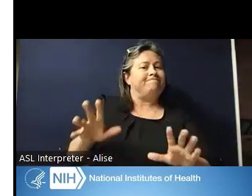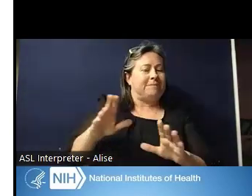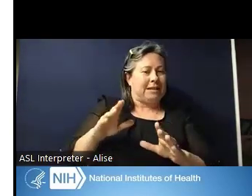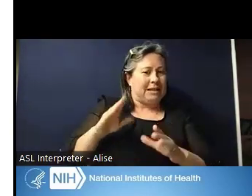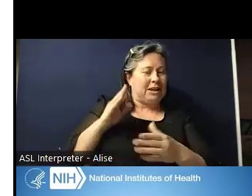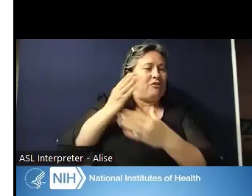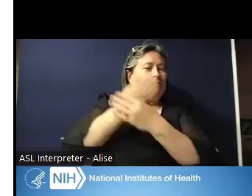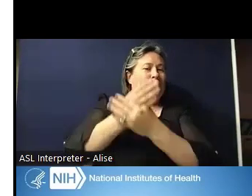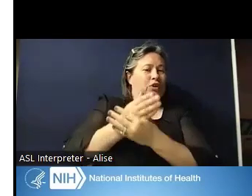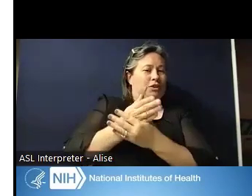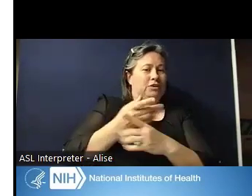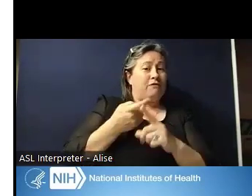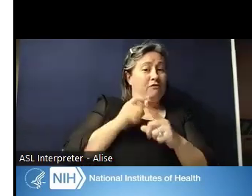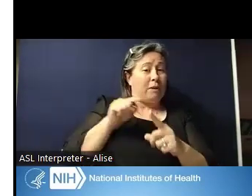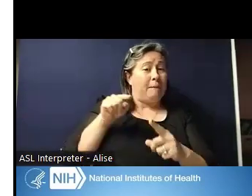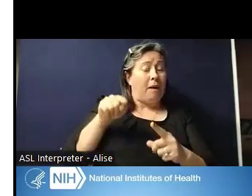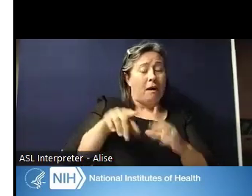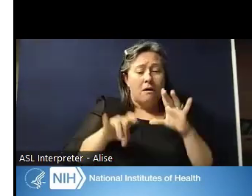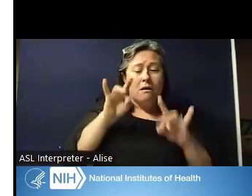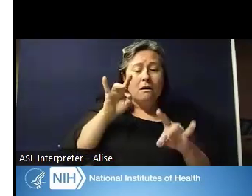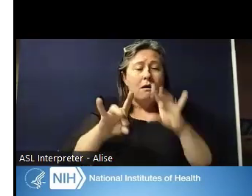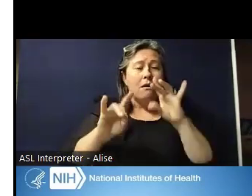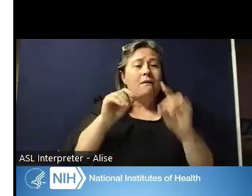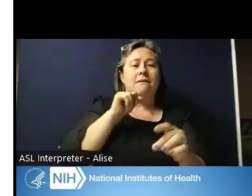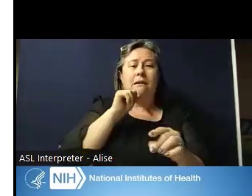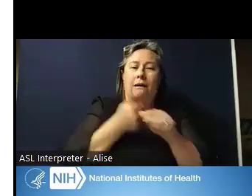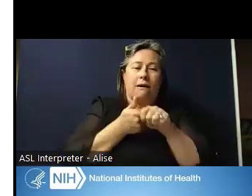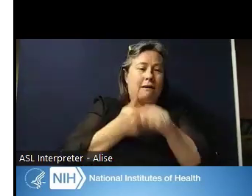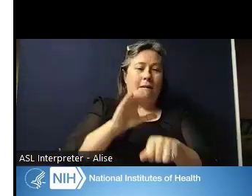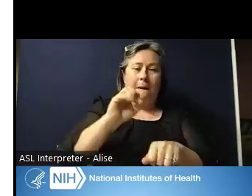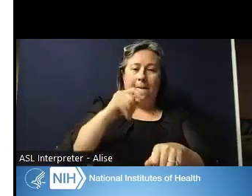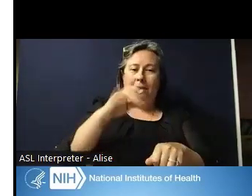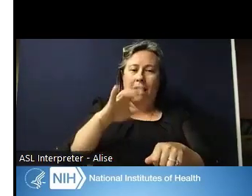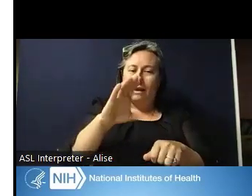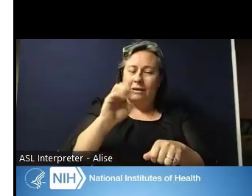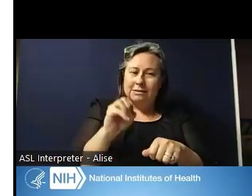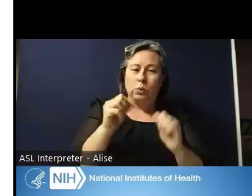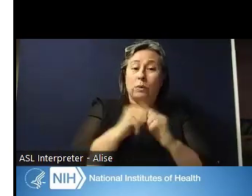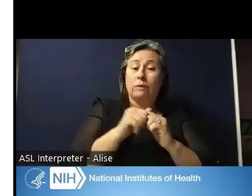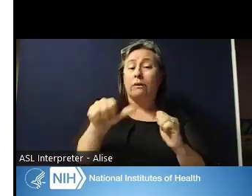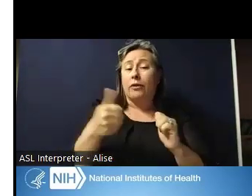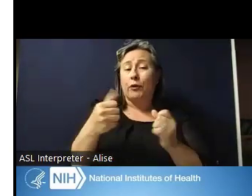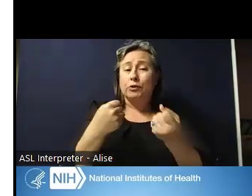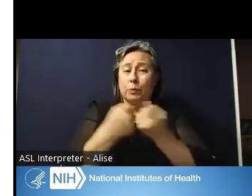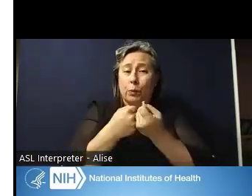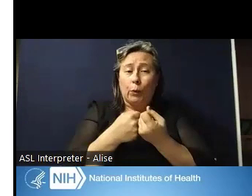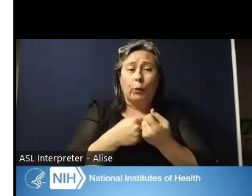resulting from discoveries of noncompliance with other support, invention reporting